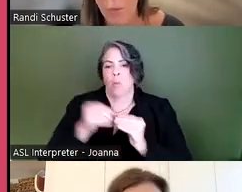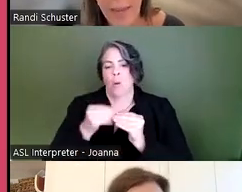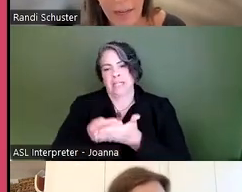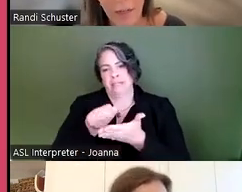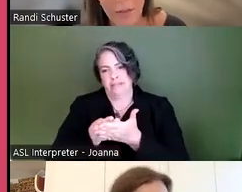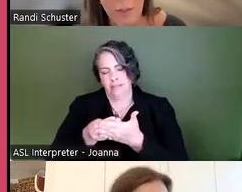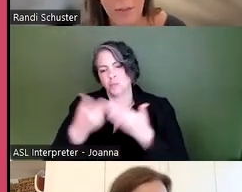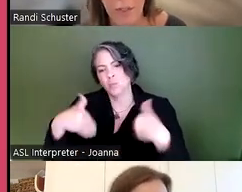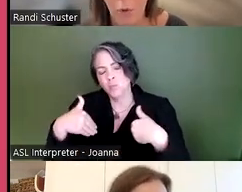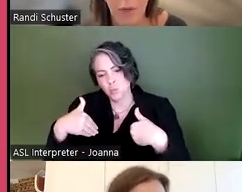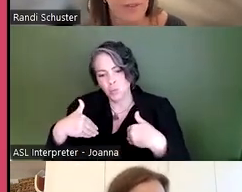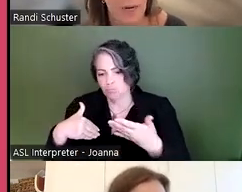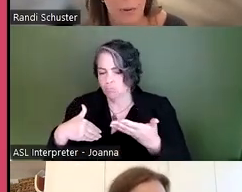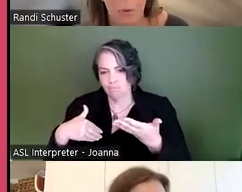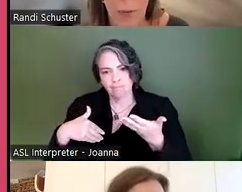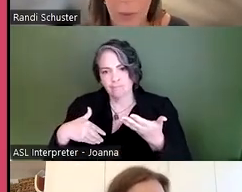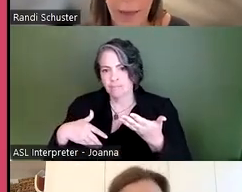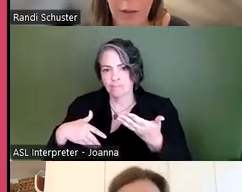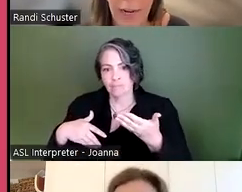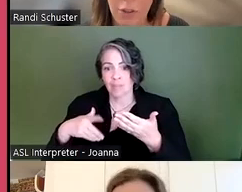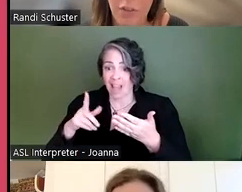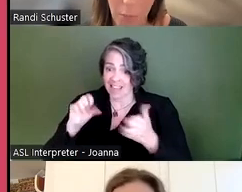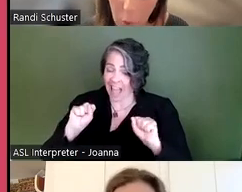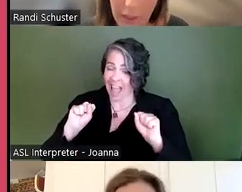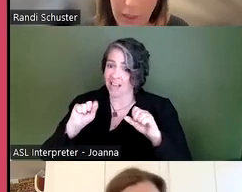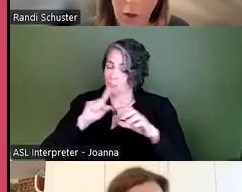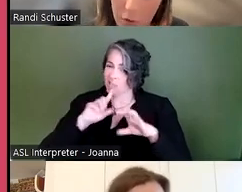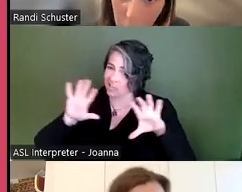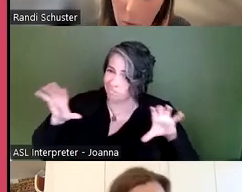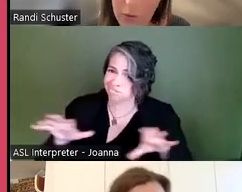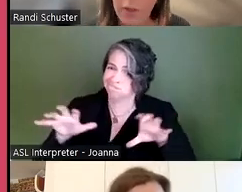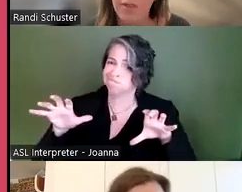We cannot do this in a robust and equitable way without actually supporting our schools,